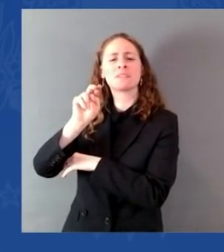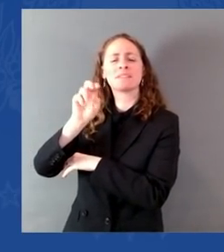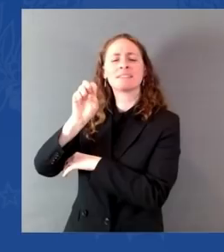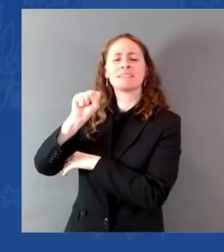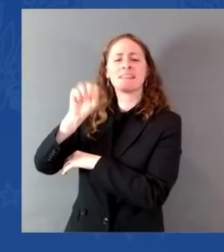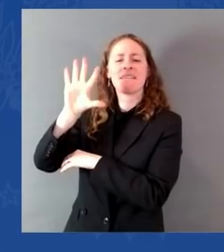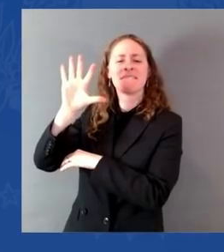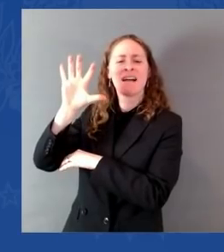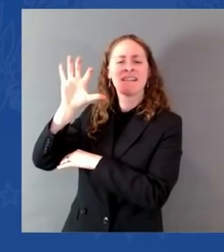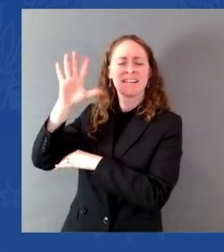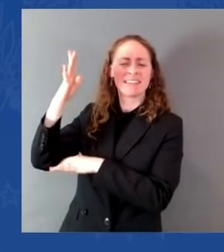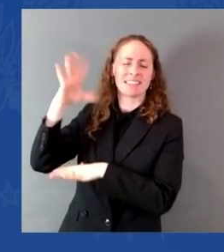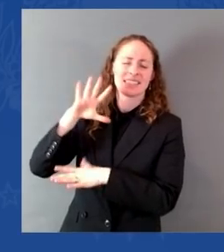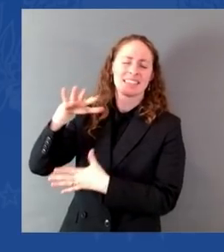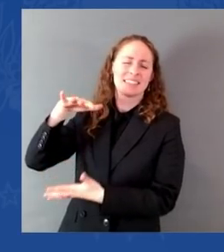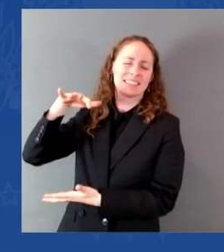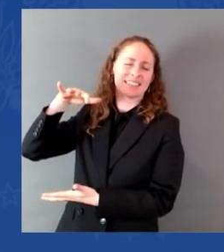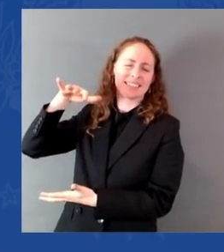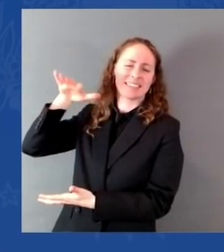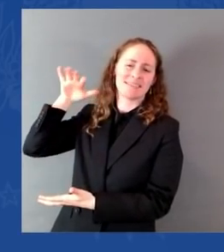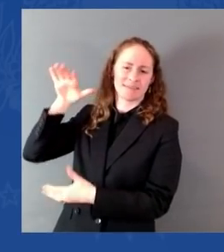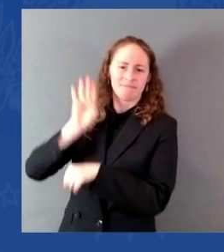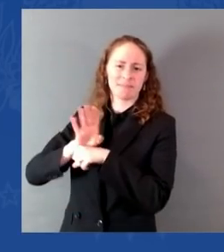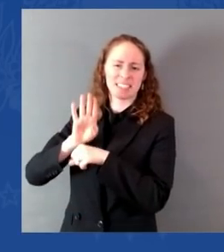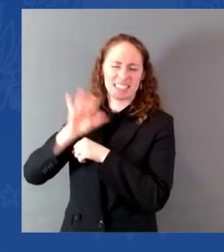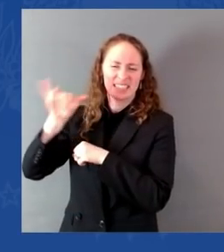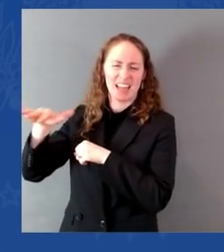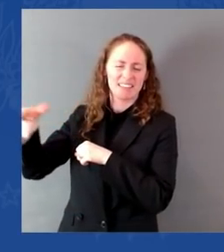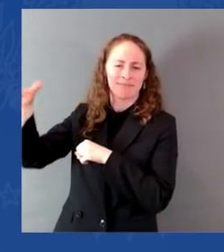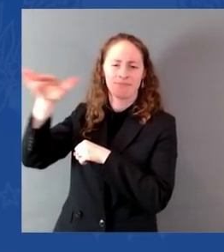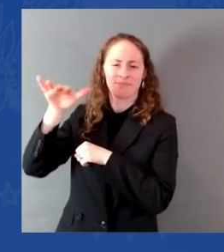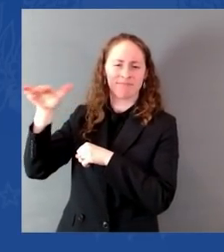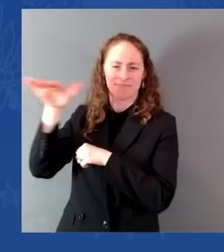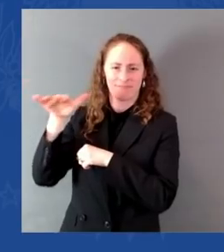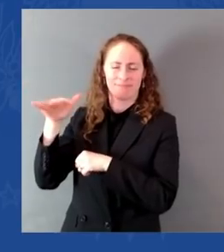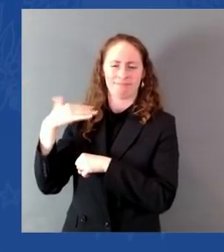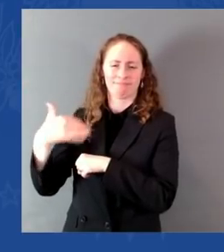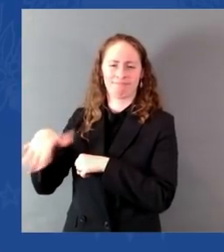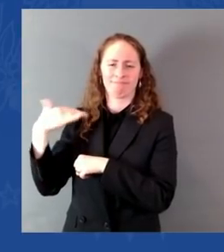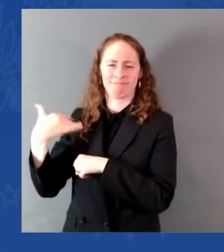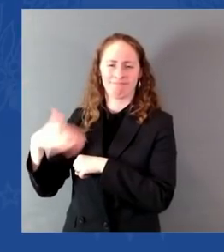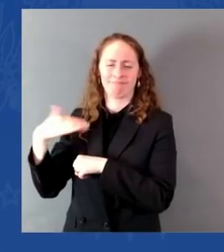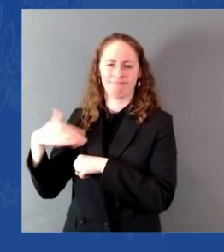one single, solitary penny -- not one single penny in taxes.